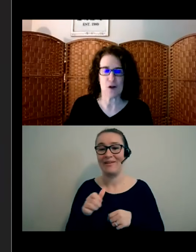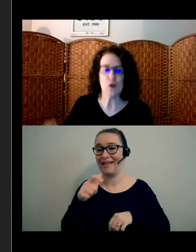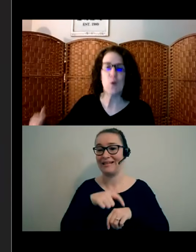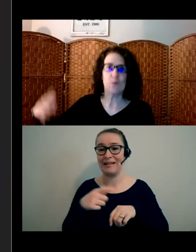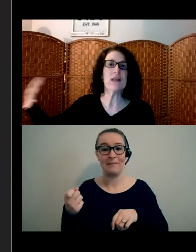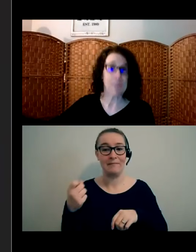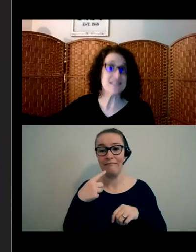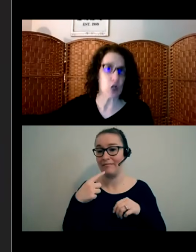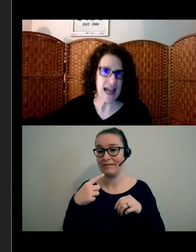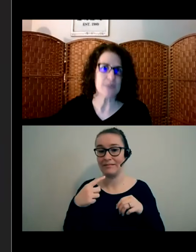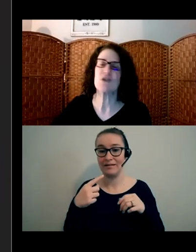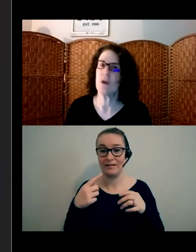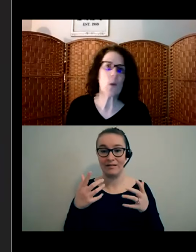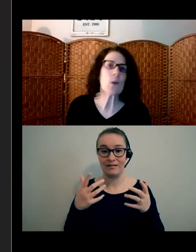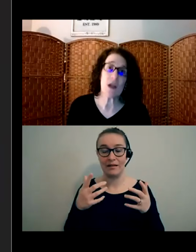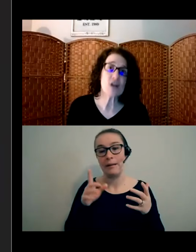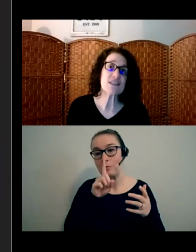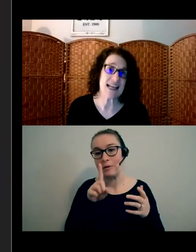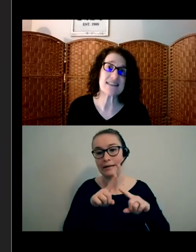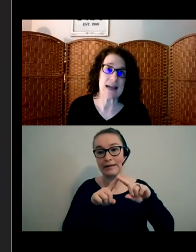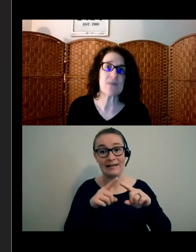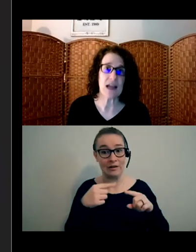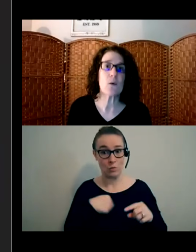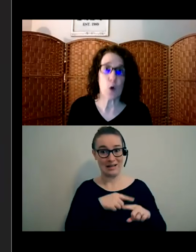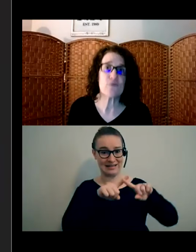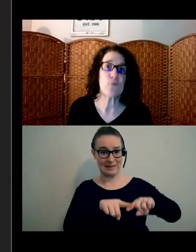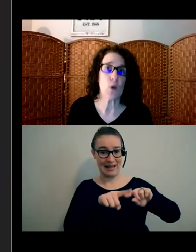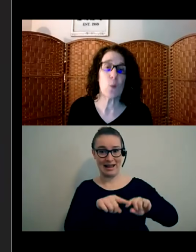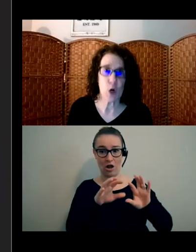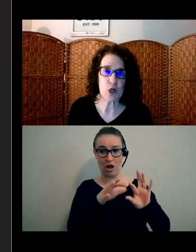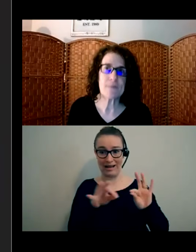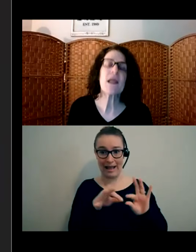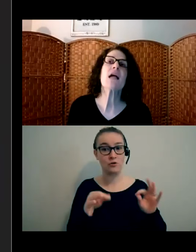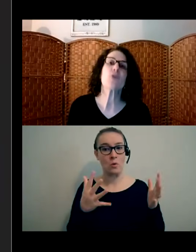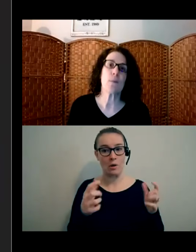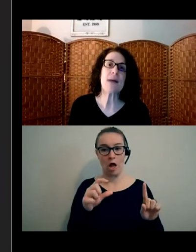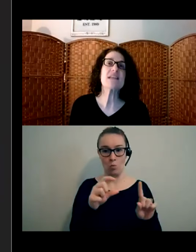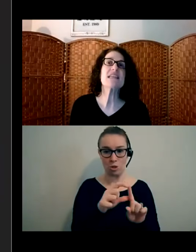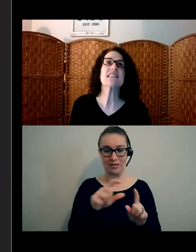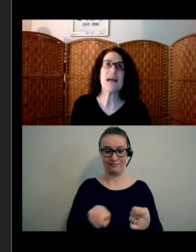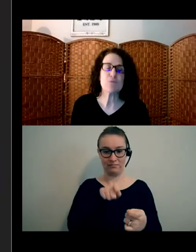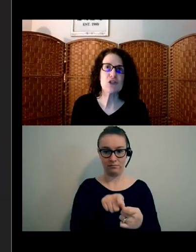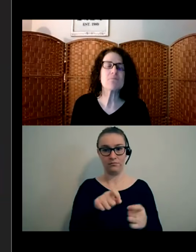who depends on captions, we all say the same thing: word-for-word. There might be exceptions,